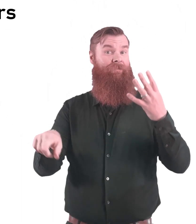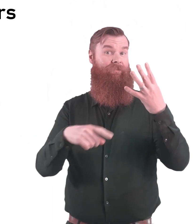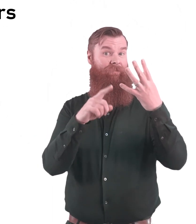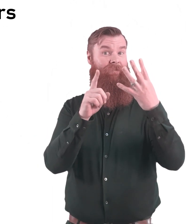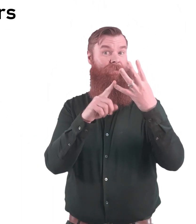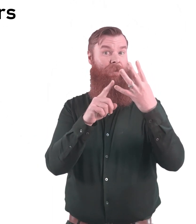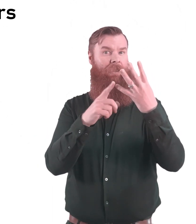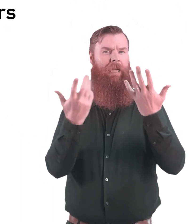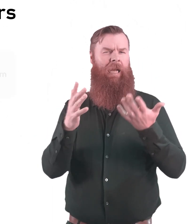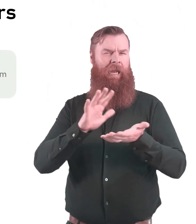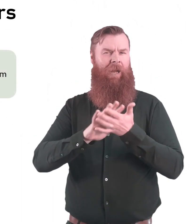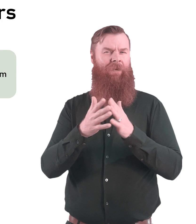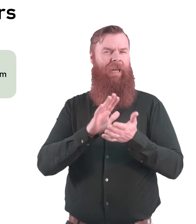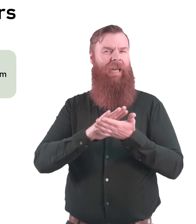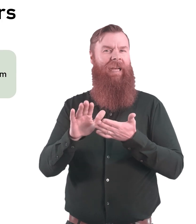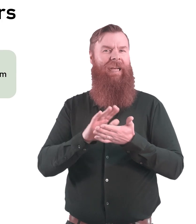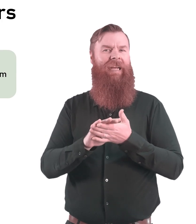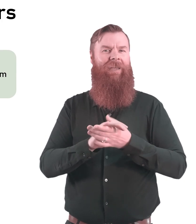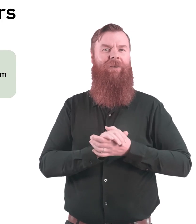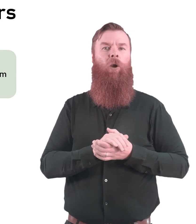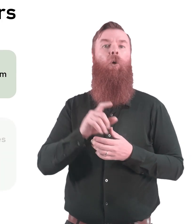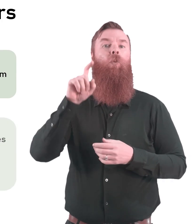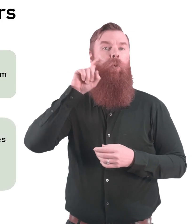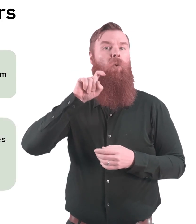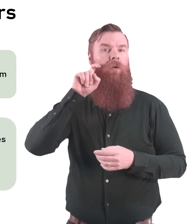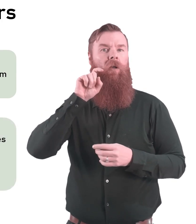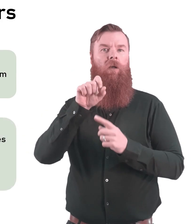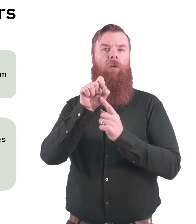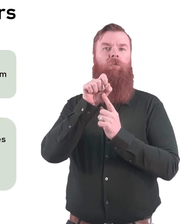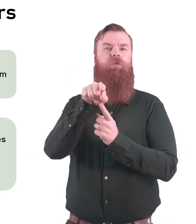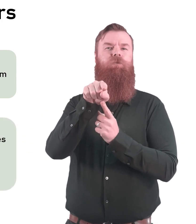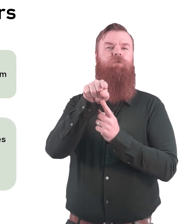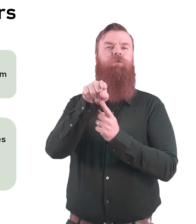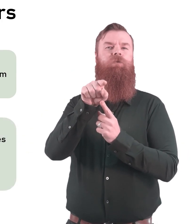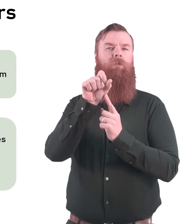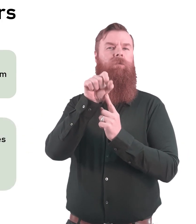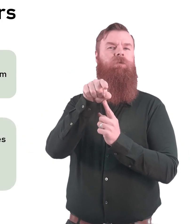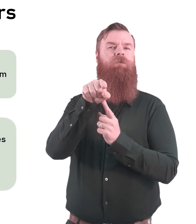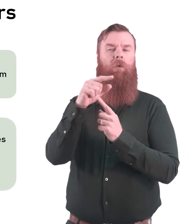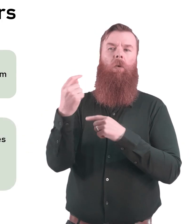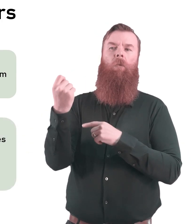Water flossers squirt water using pressure to remove food and plaque from between teeth.